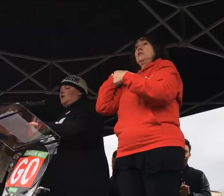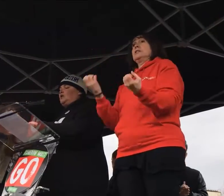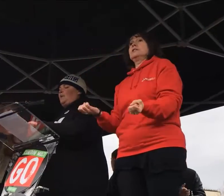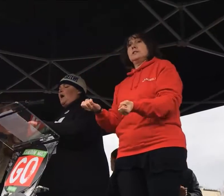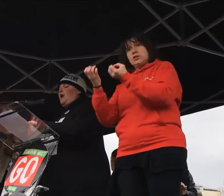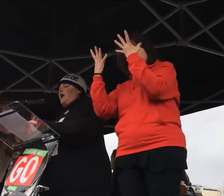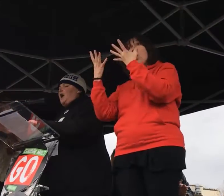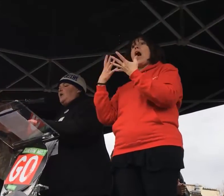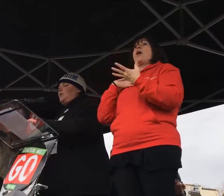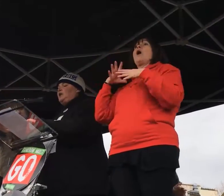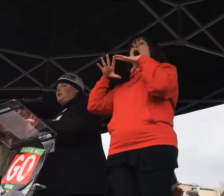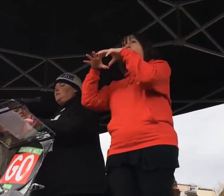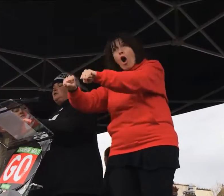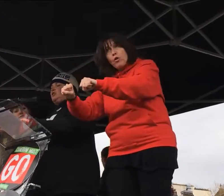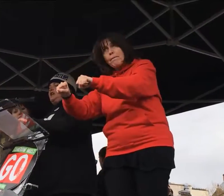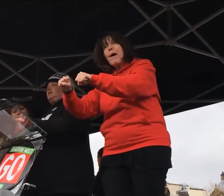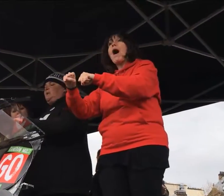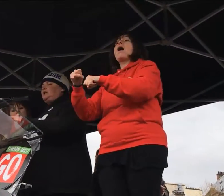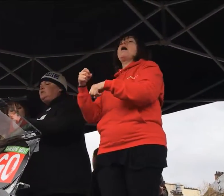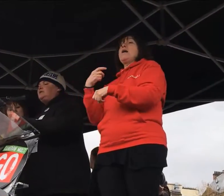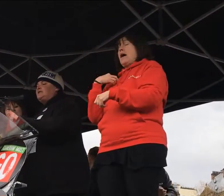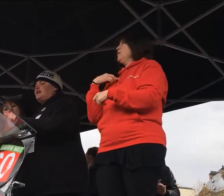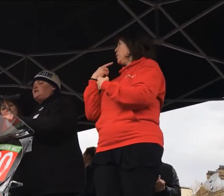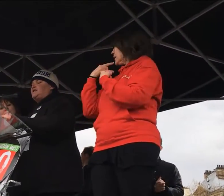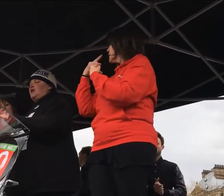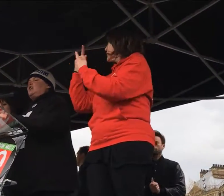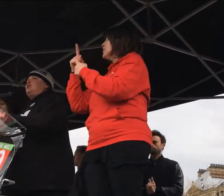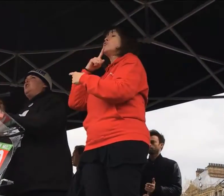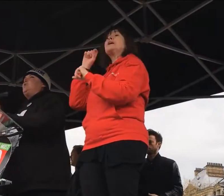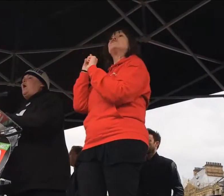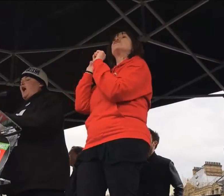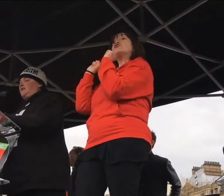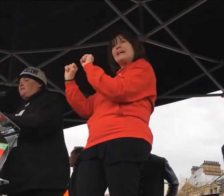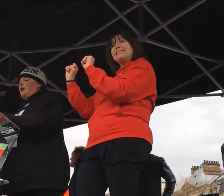We got rid of IDS, now let's get hold of dodgy Dave, and all of the rest! Ellen: Just to finish, we want you to join